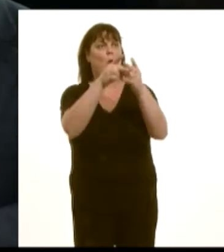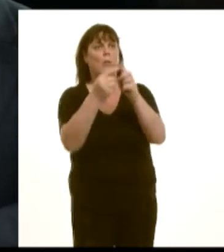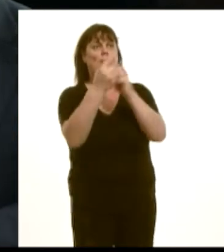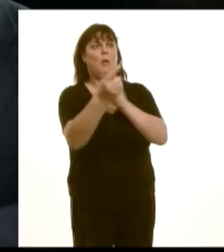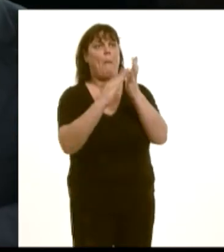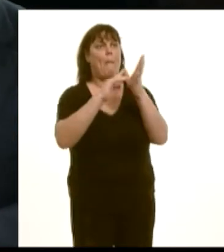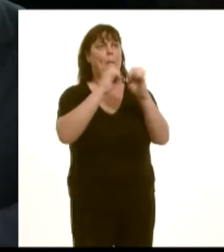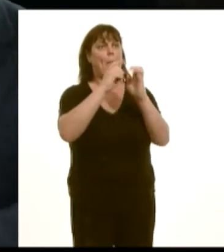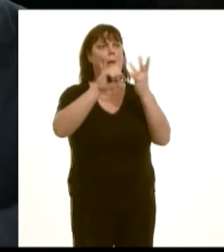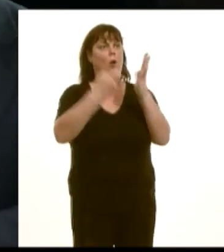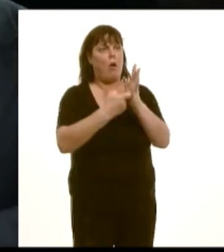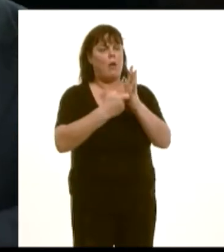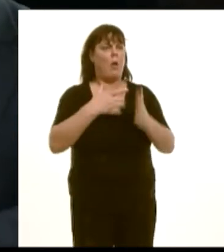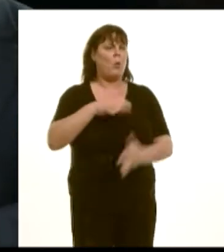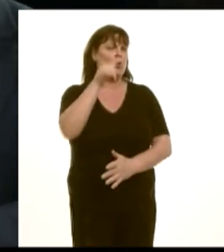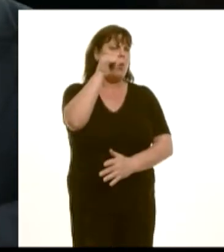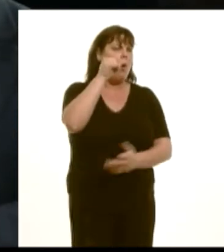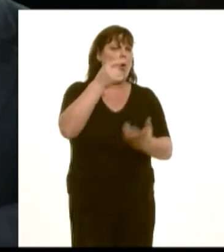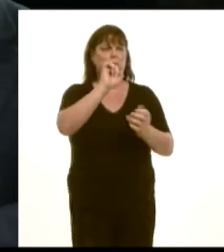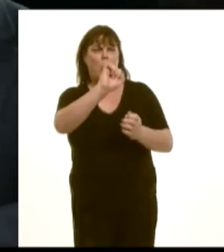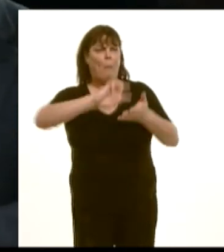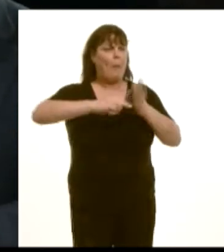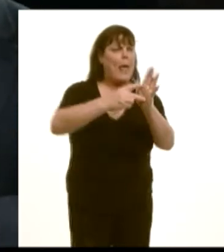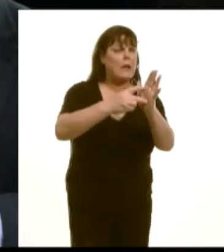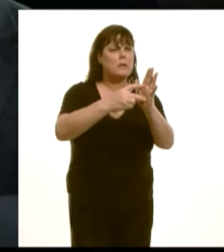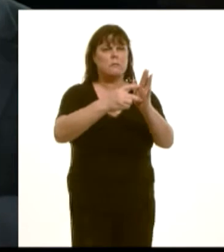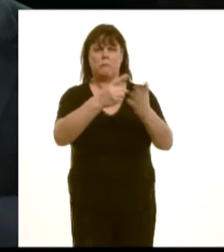before your planned building is to start, to go back to the drawing board, and do a